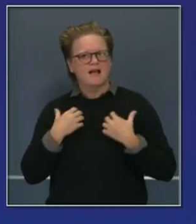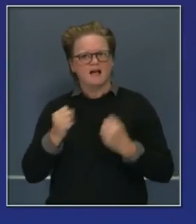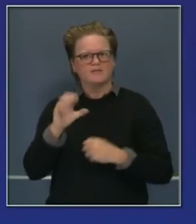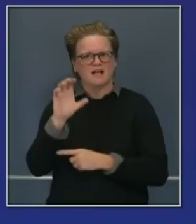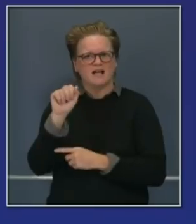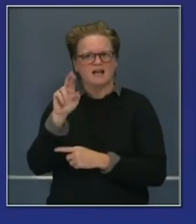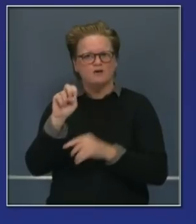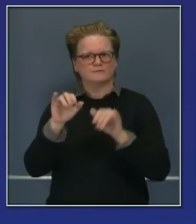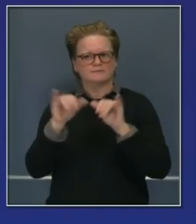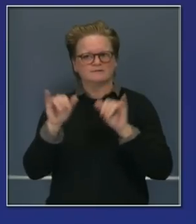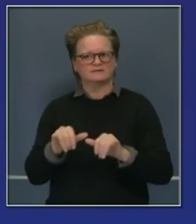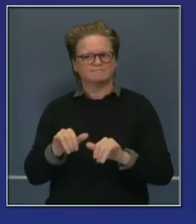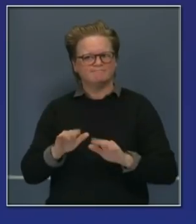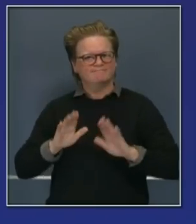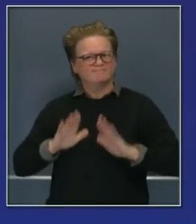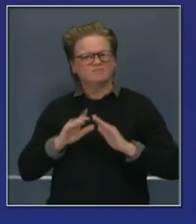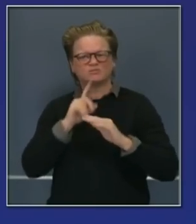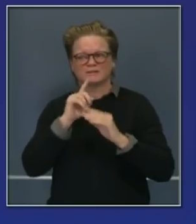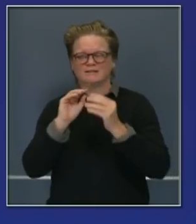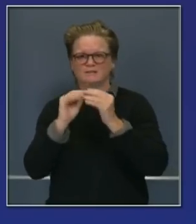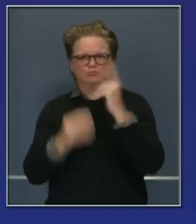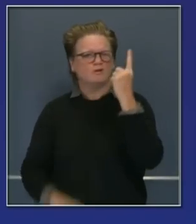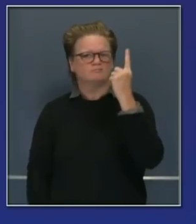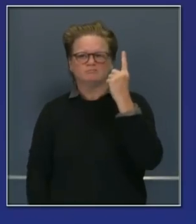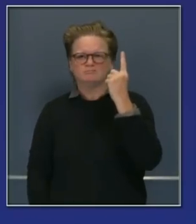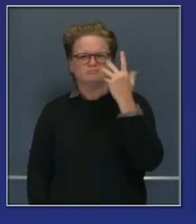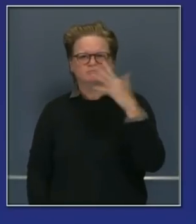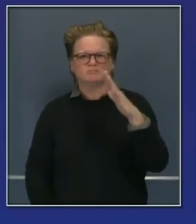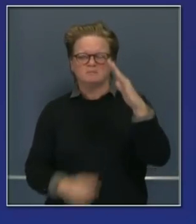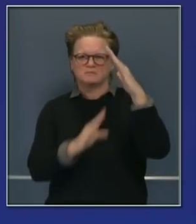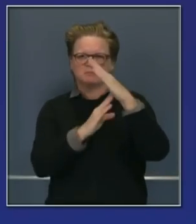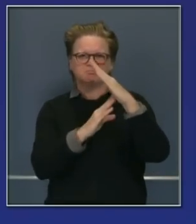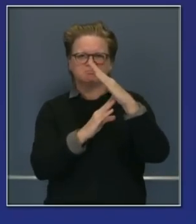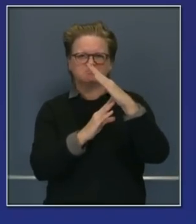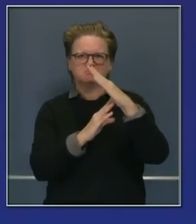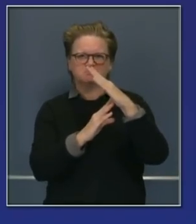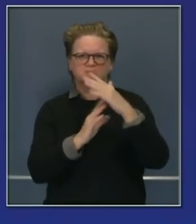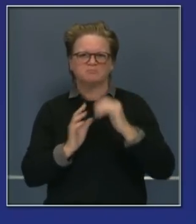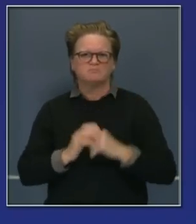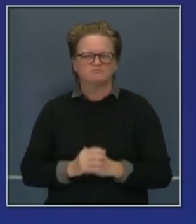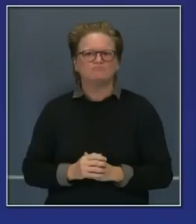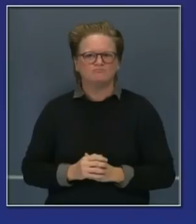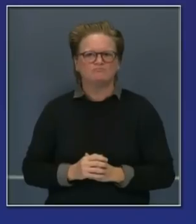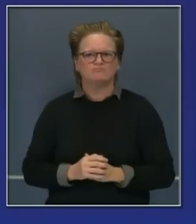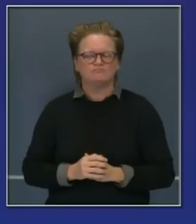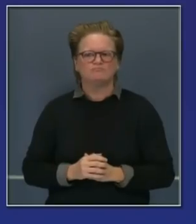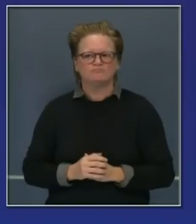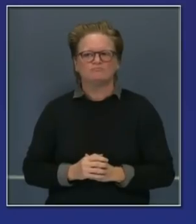TO YOUR ATTENTION AND REMIND YOU SOME OF THE THINGS THAT NO OTHER STATE IS DOING THAT CALIFORNIA IS DOING BECAUSE